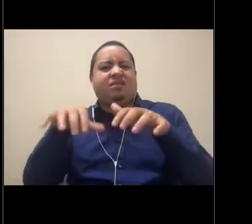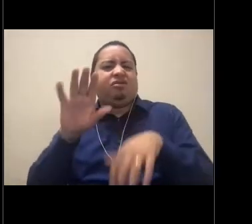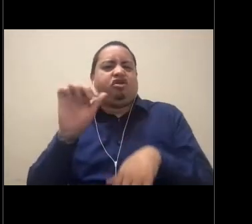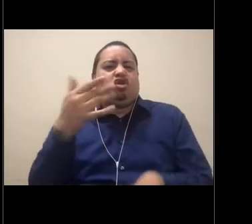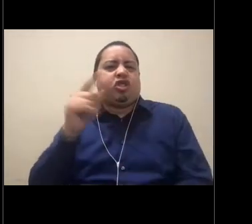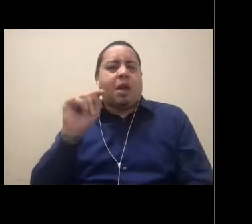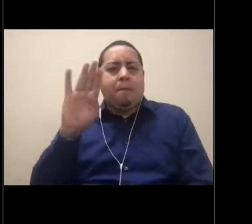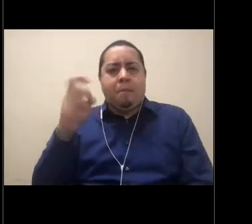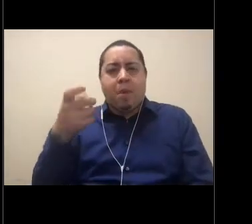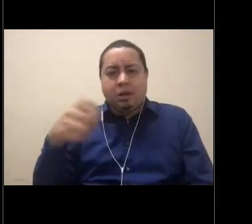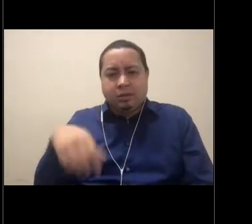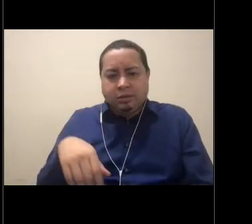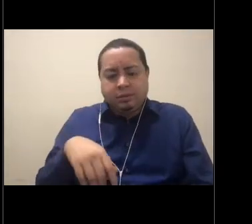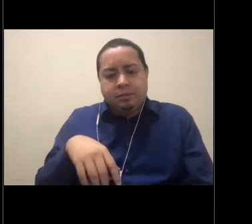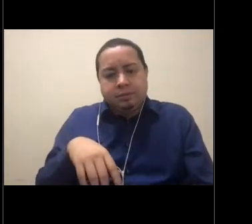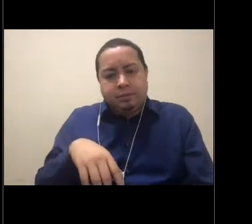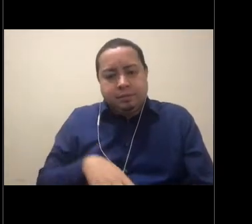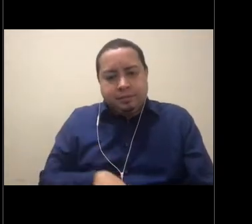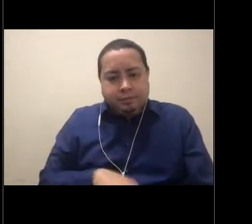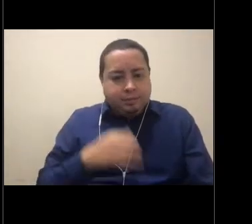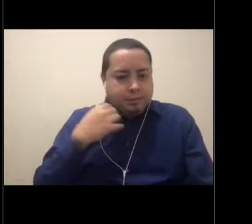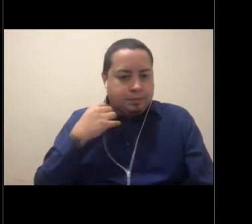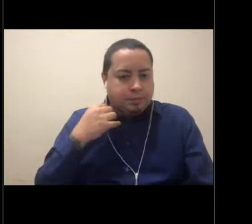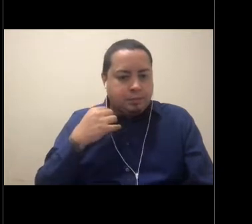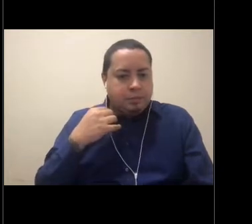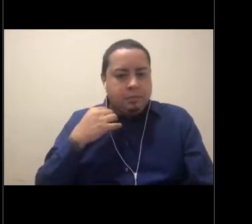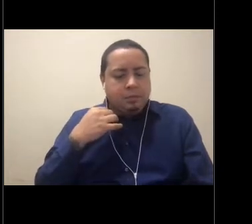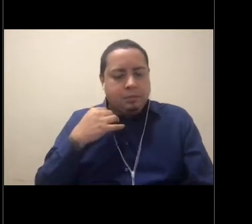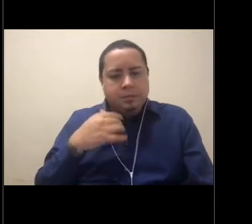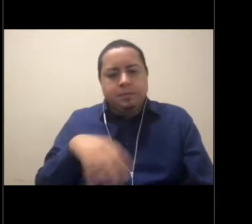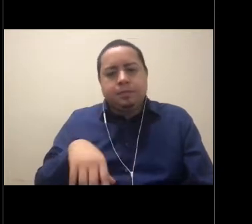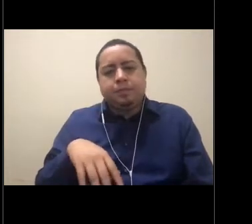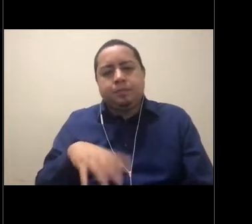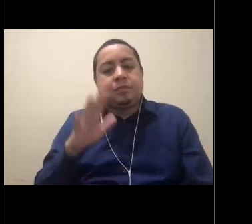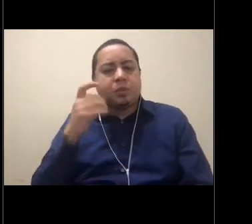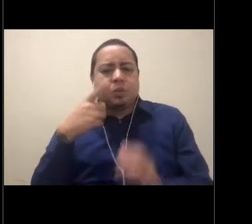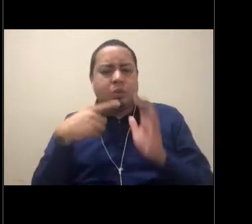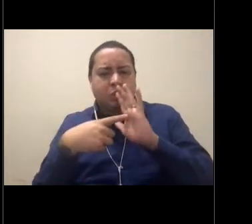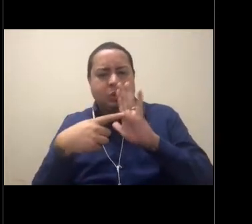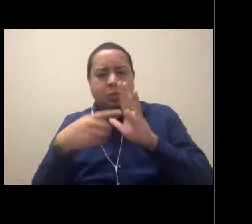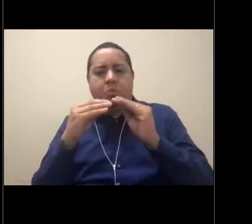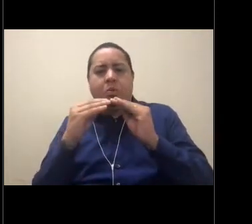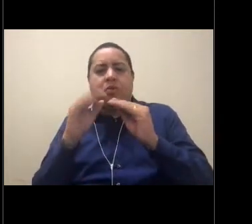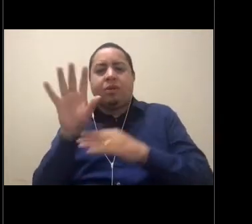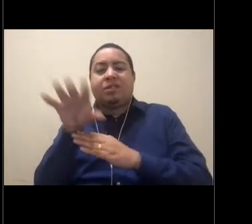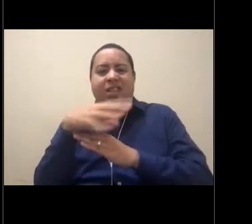and get you another view of the satellite antennas on our roof. And we have a number of them.